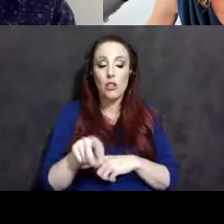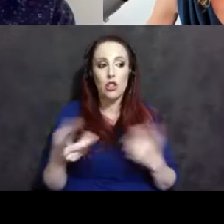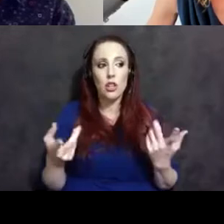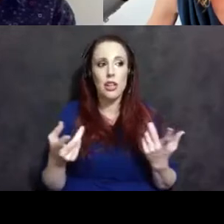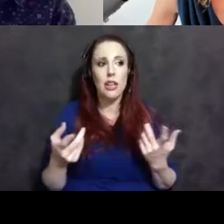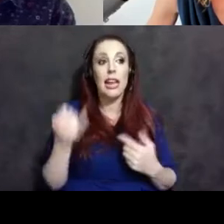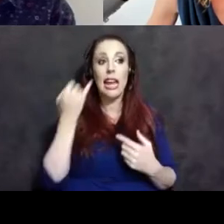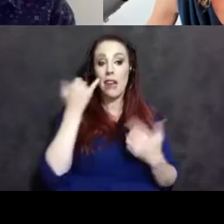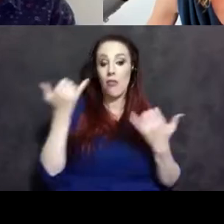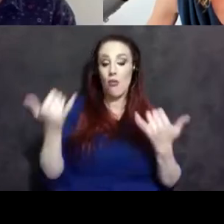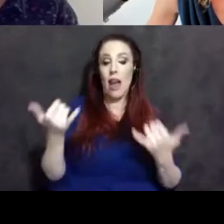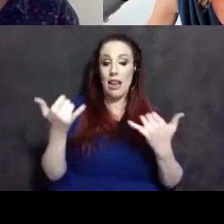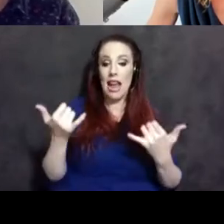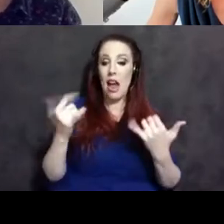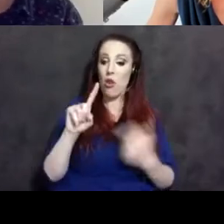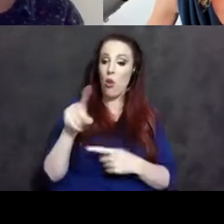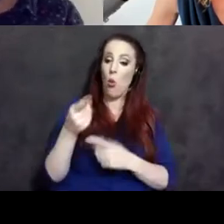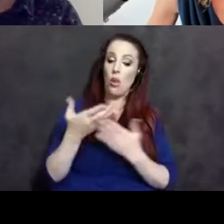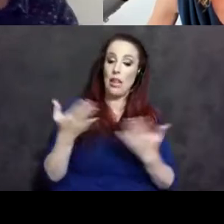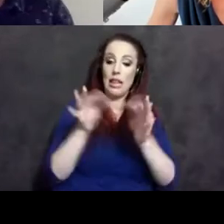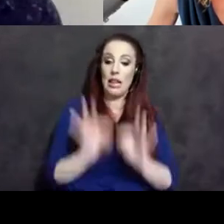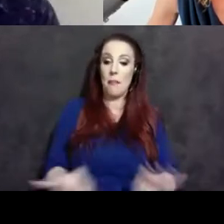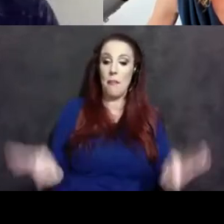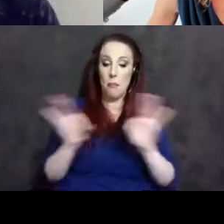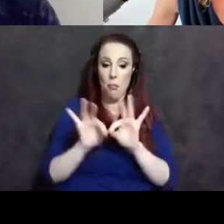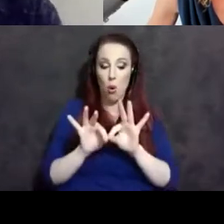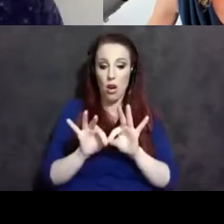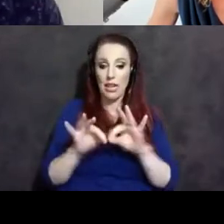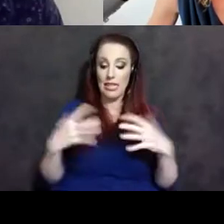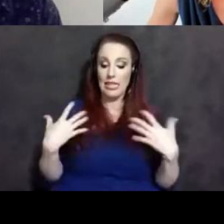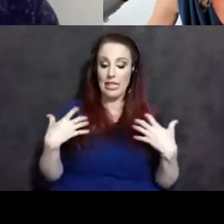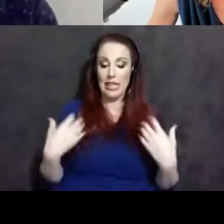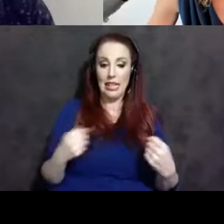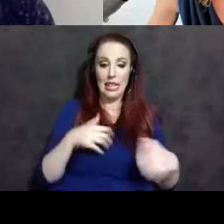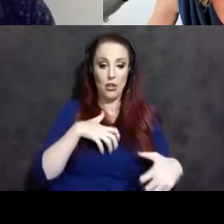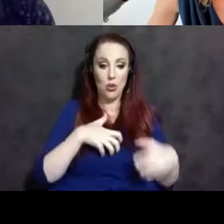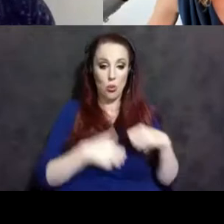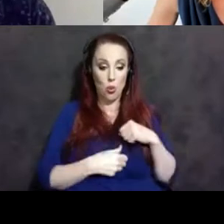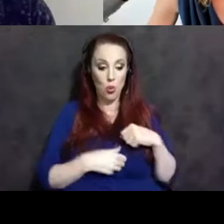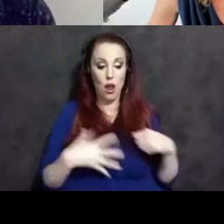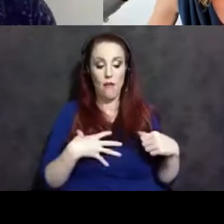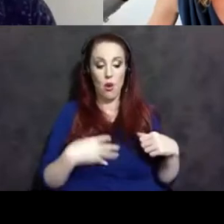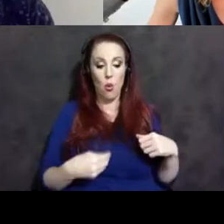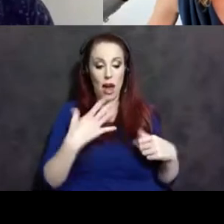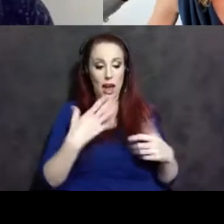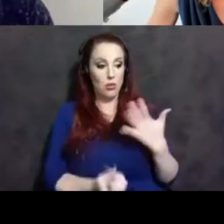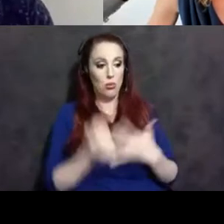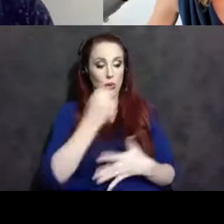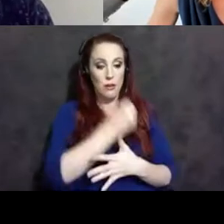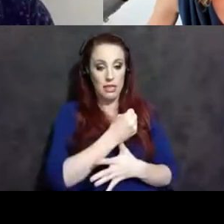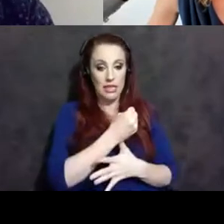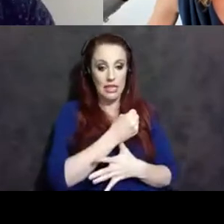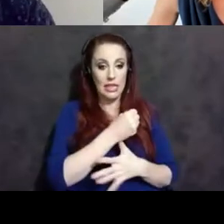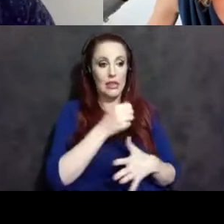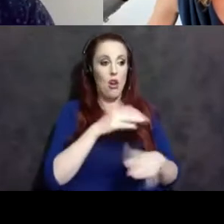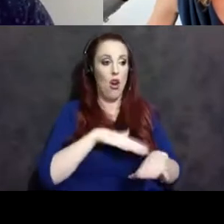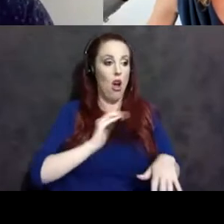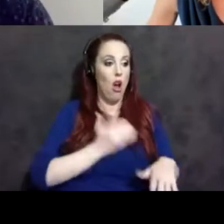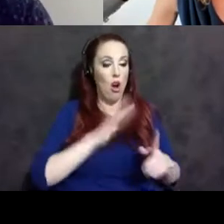country right now is healing the wound of white supremacy on our culture and psyche,